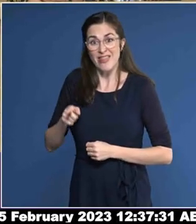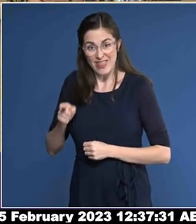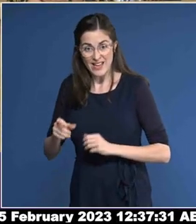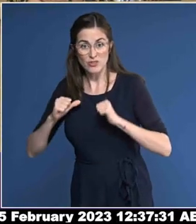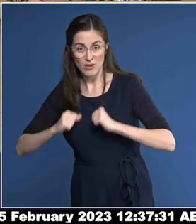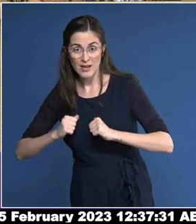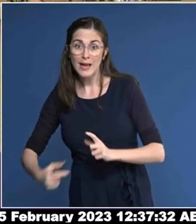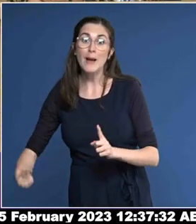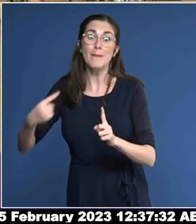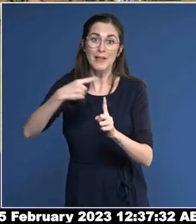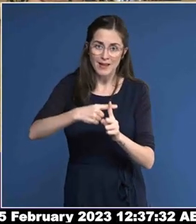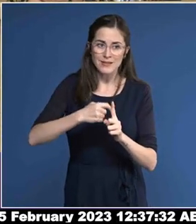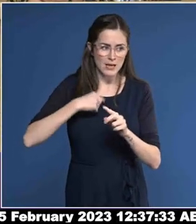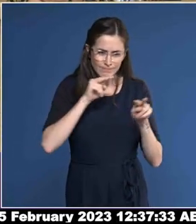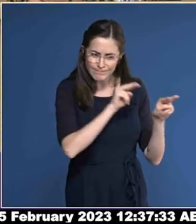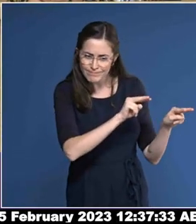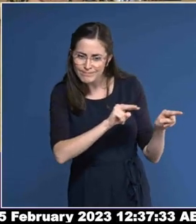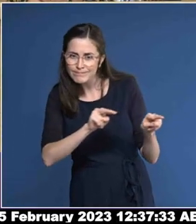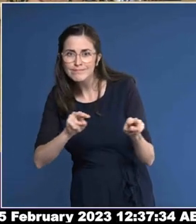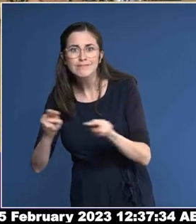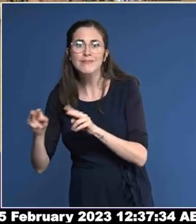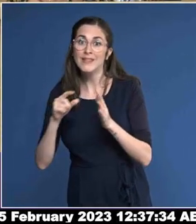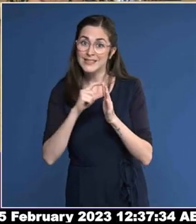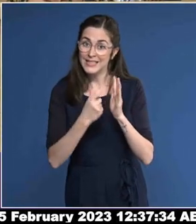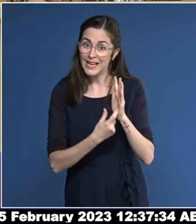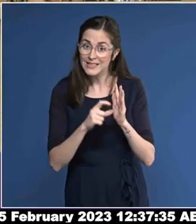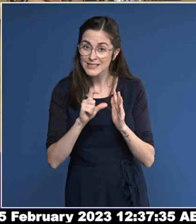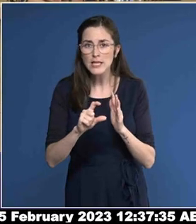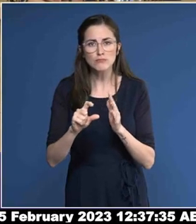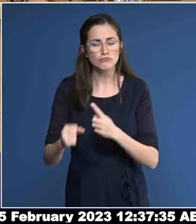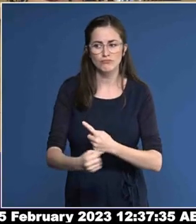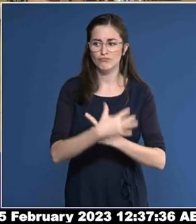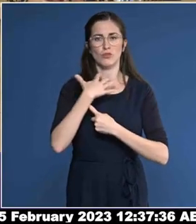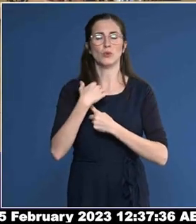certainly has impressed upon the minds of our directors the importance of a human rights approach to our work.